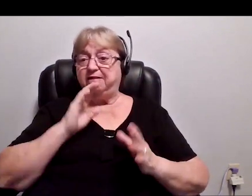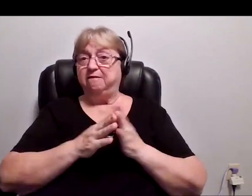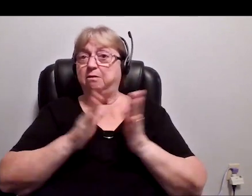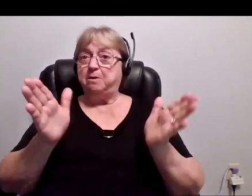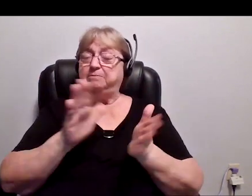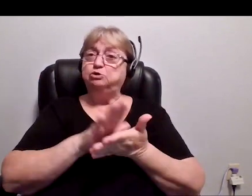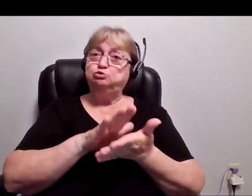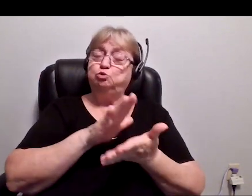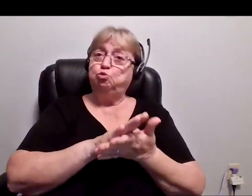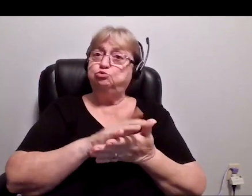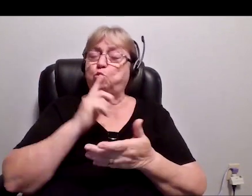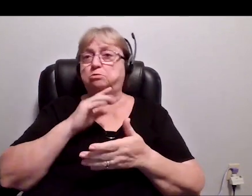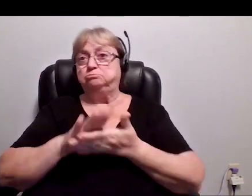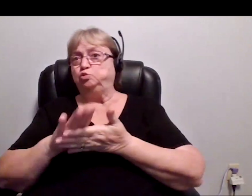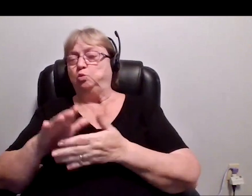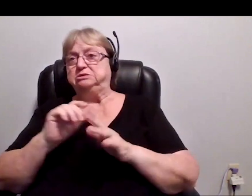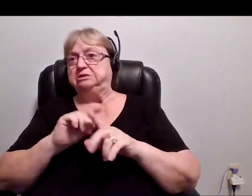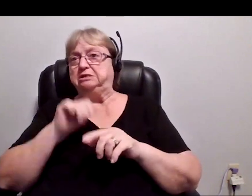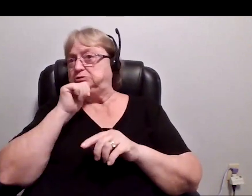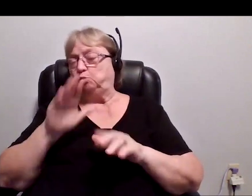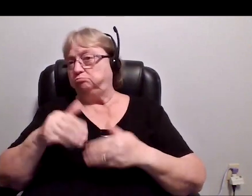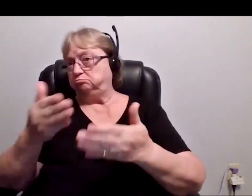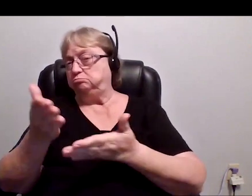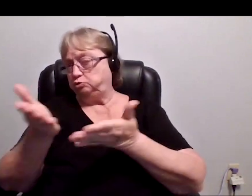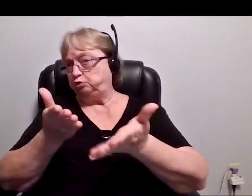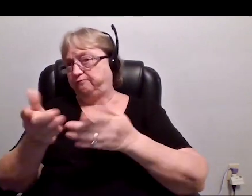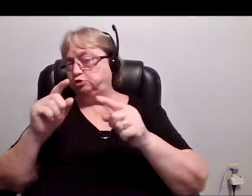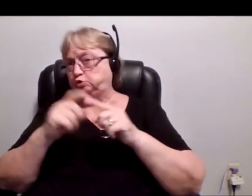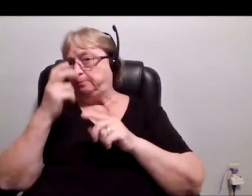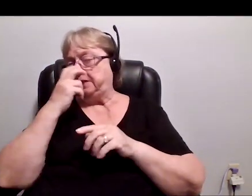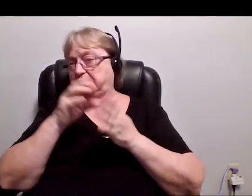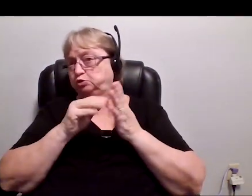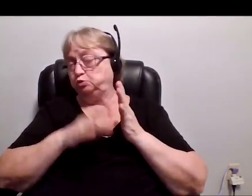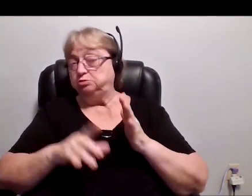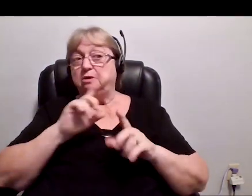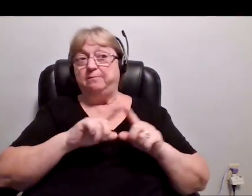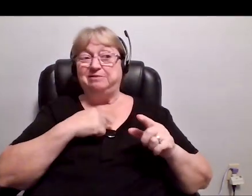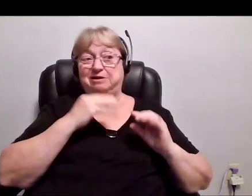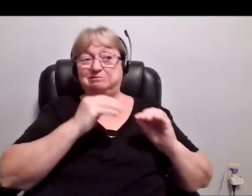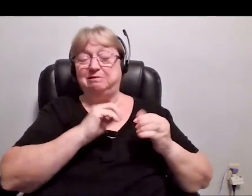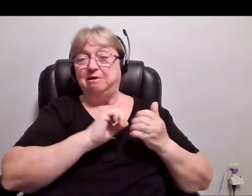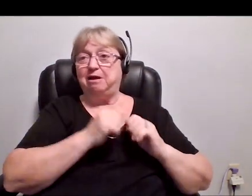that don't primarily serve blind students in Turkey, learn how to support the blind and low vision students